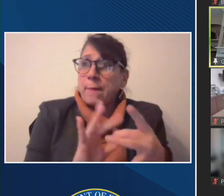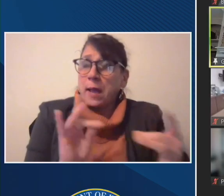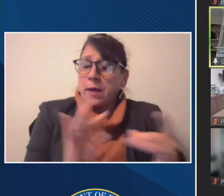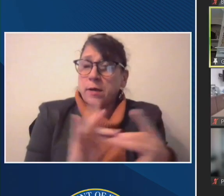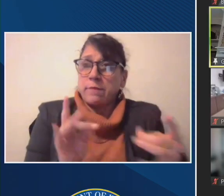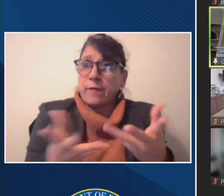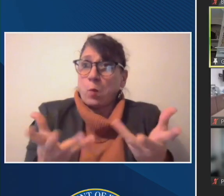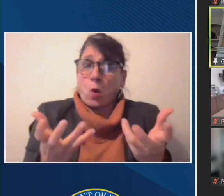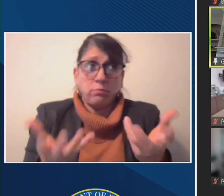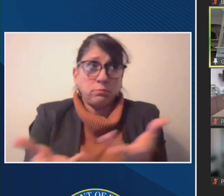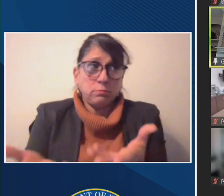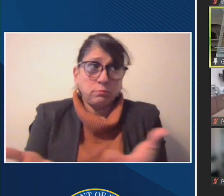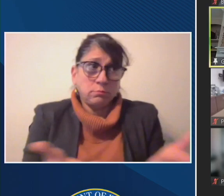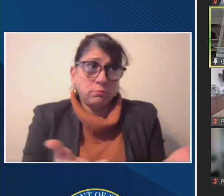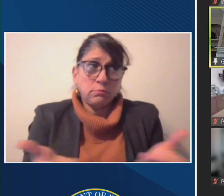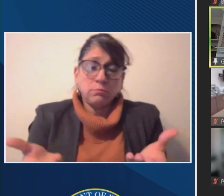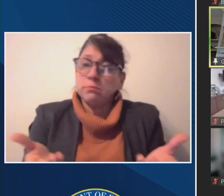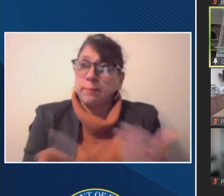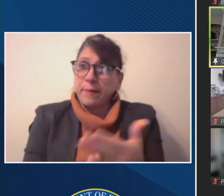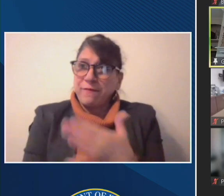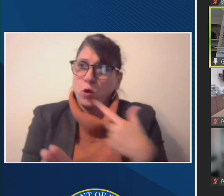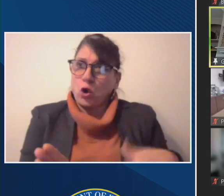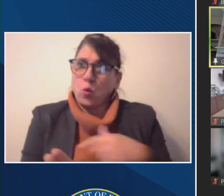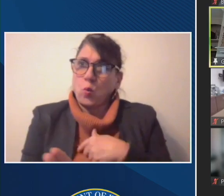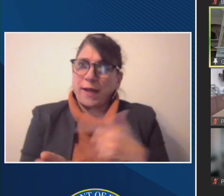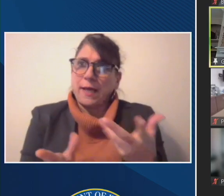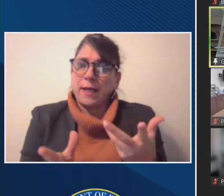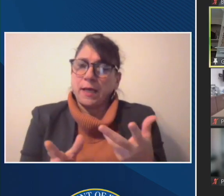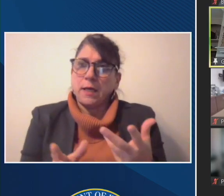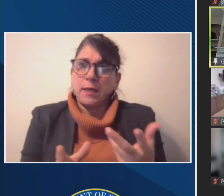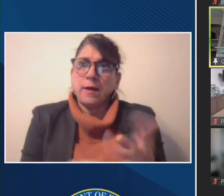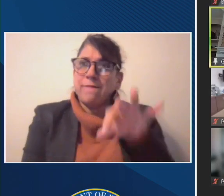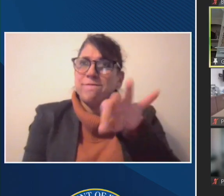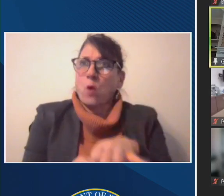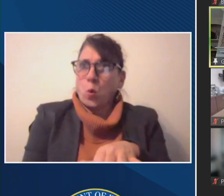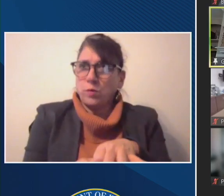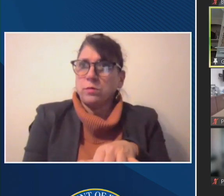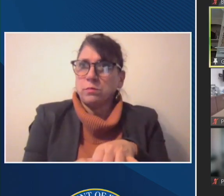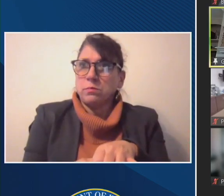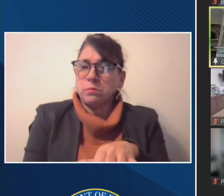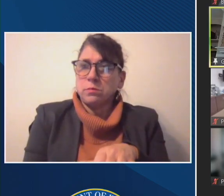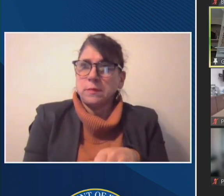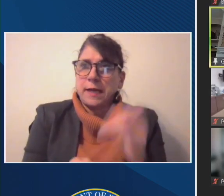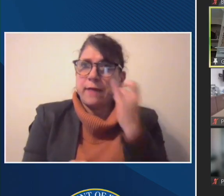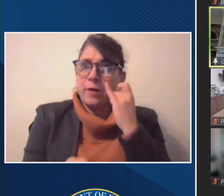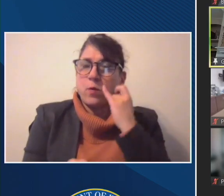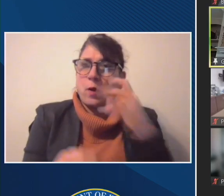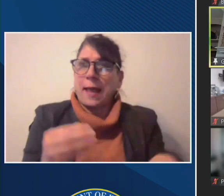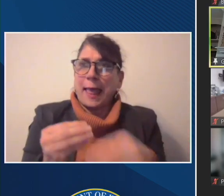before we move to a vote on whether or not we're going to add these individuals to the committee.